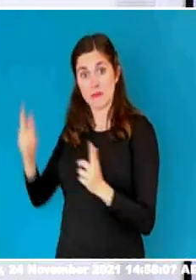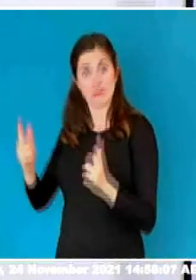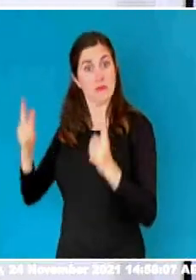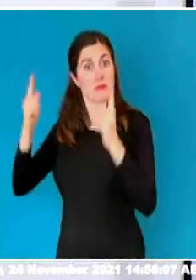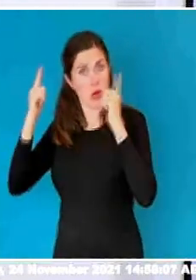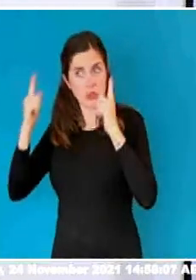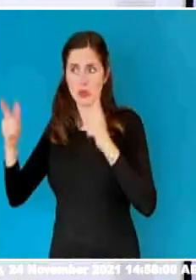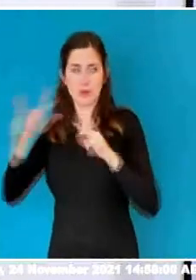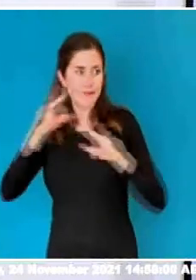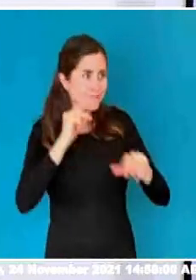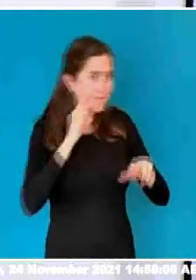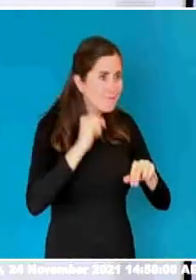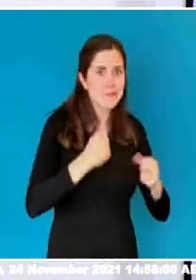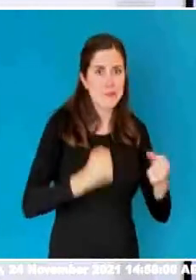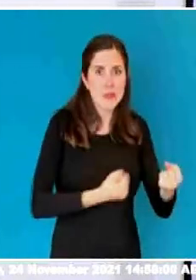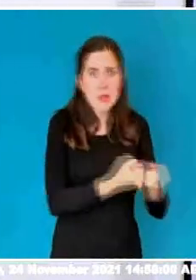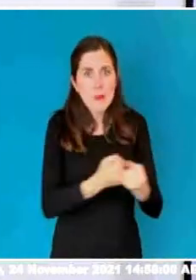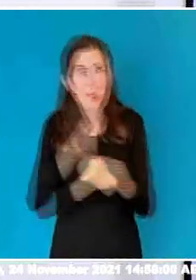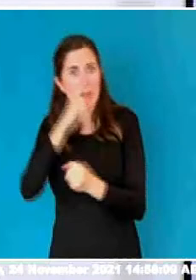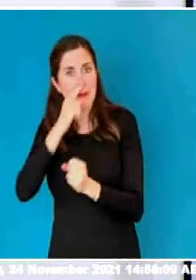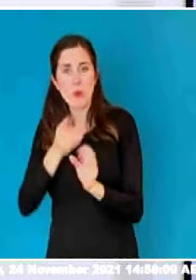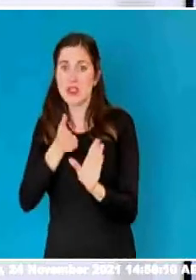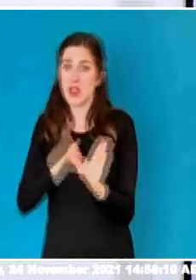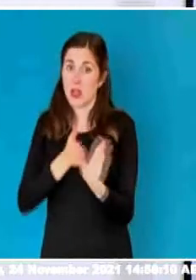and you've got a draft presently out for consultation; is that right?